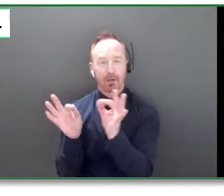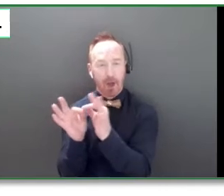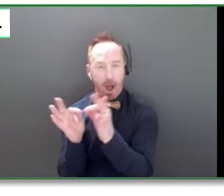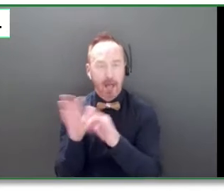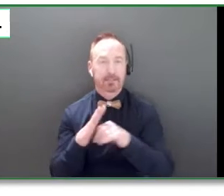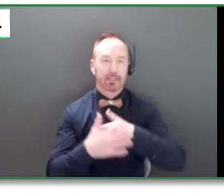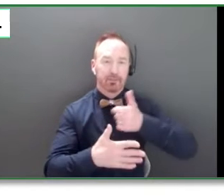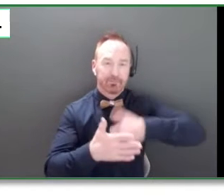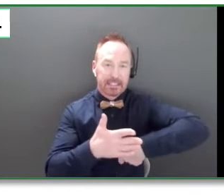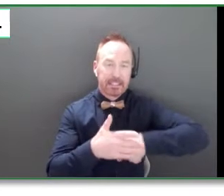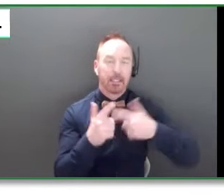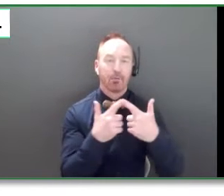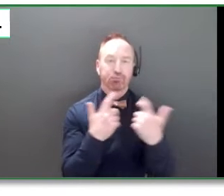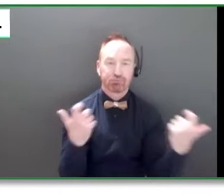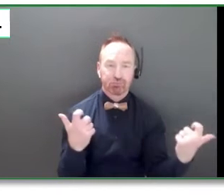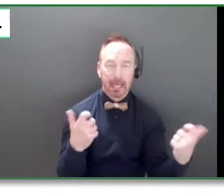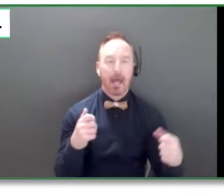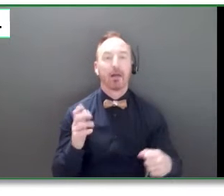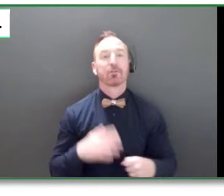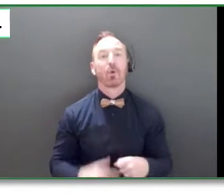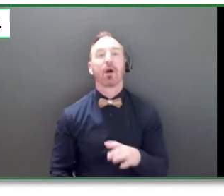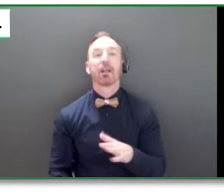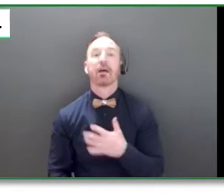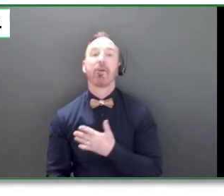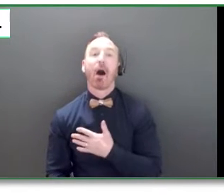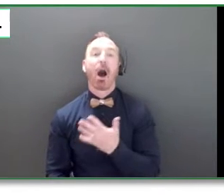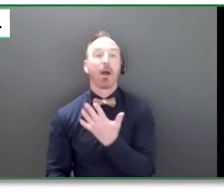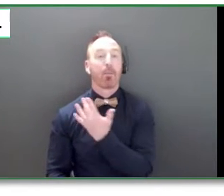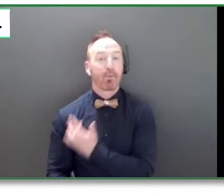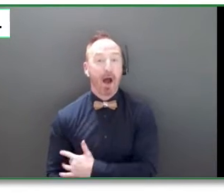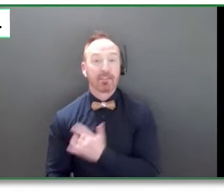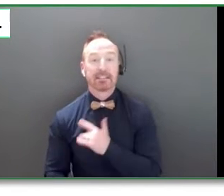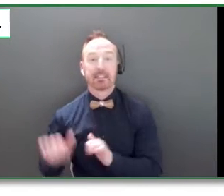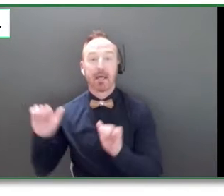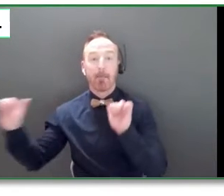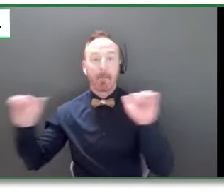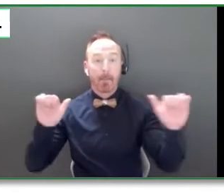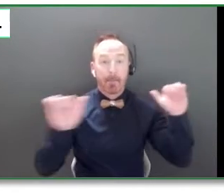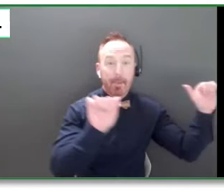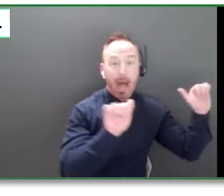provinces and country as a whole